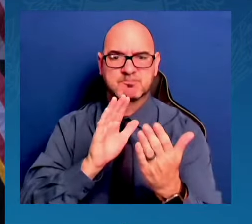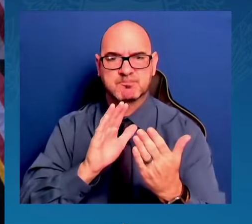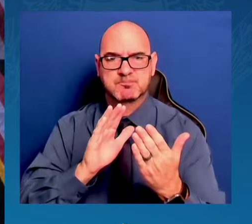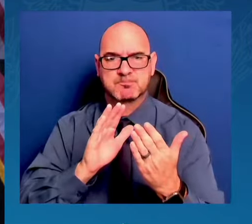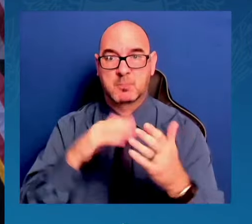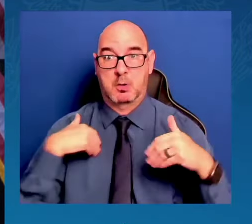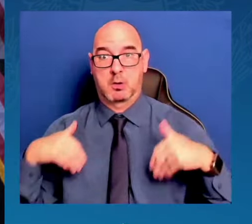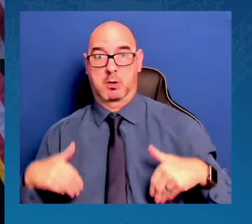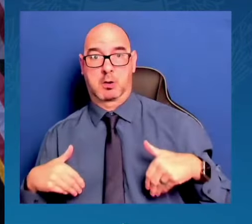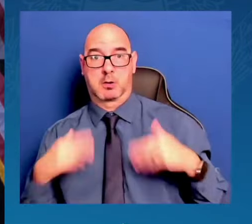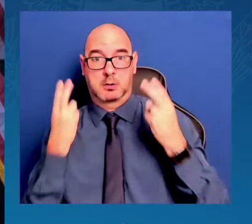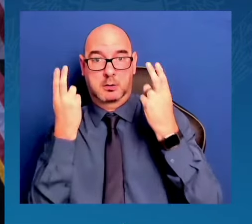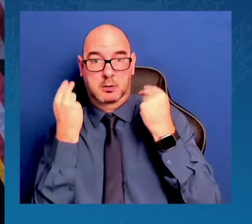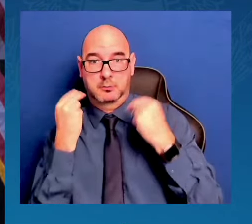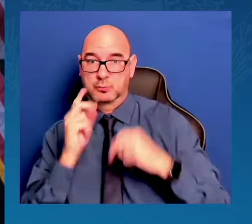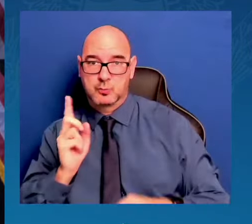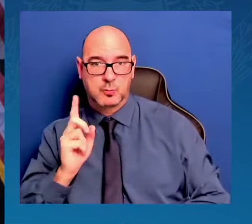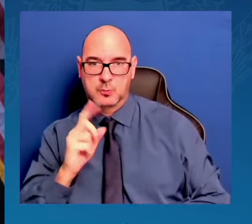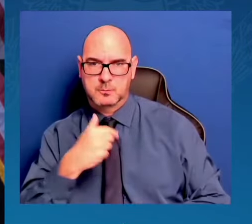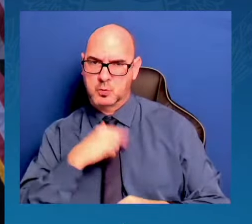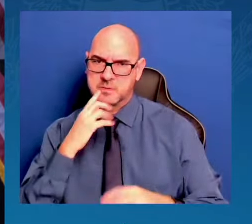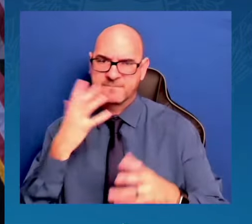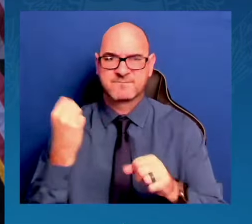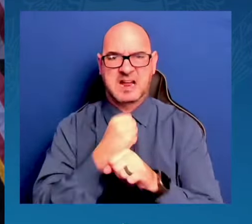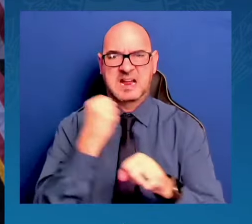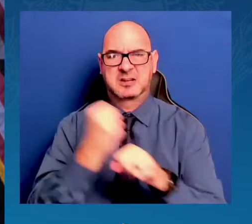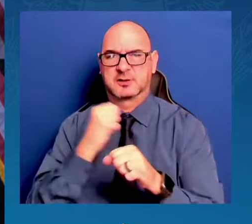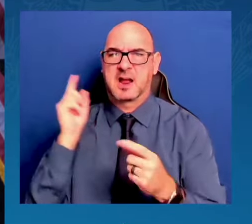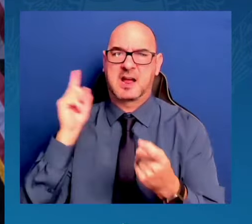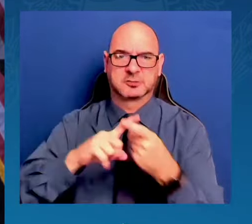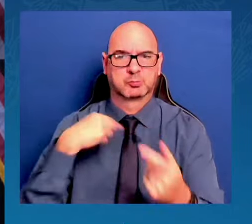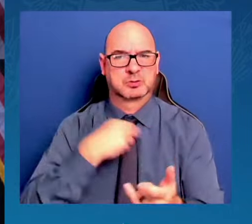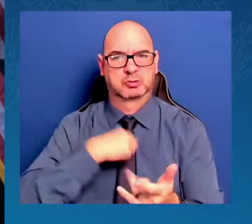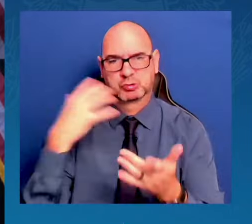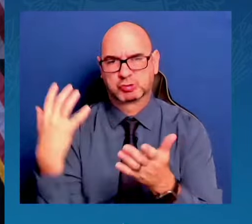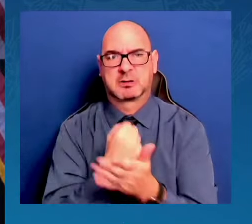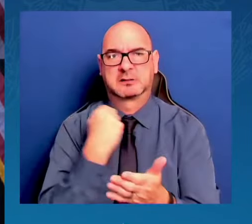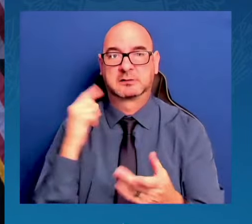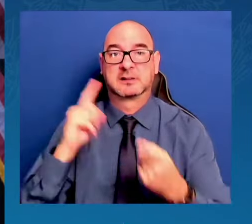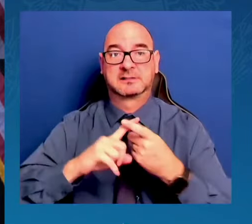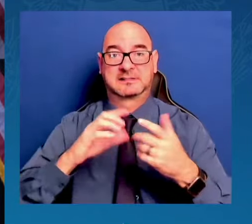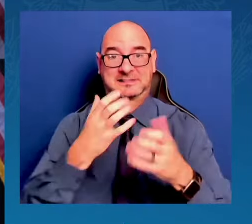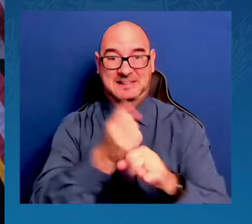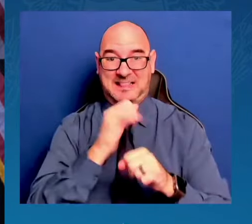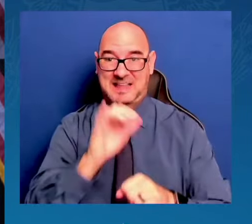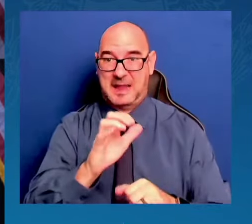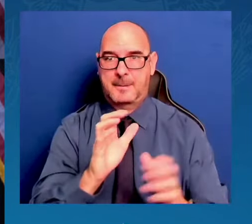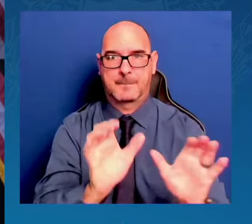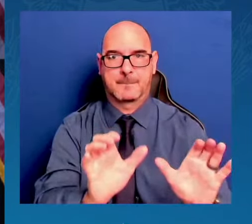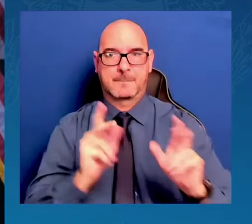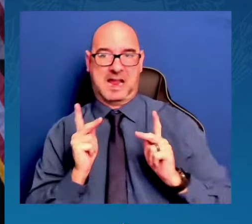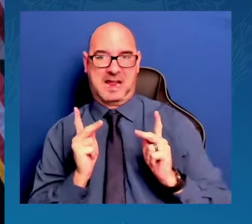until we secure this right for every American. Congress must pass a bill